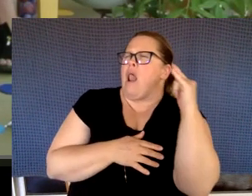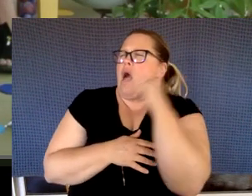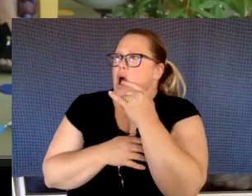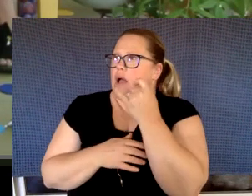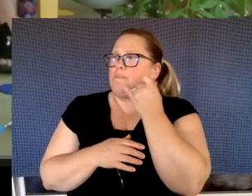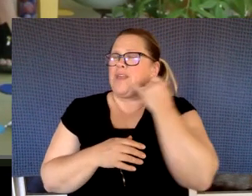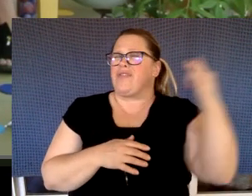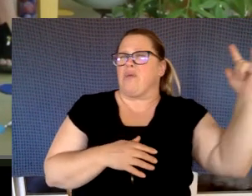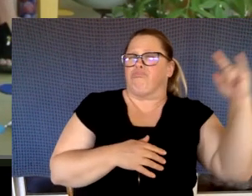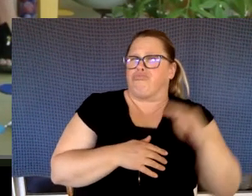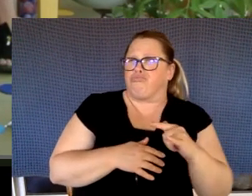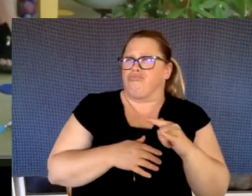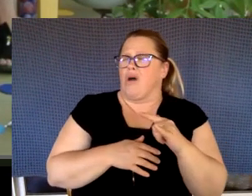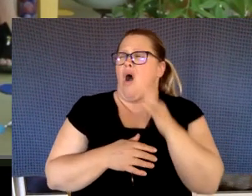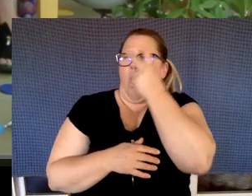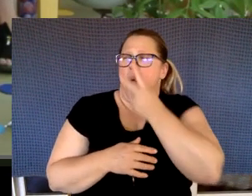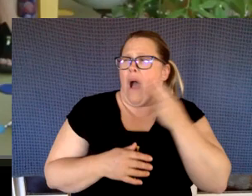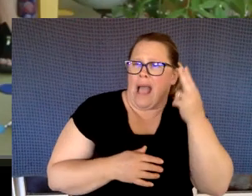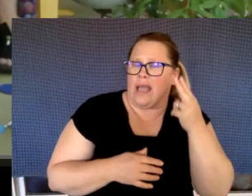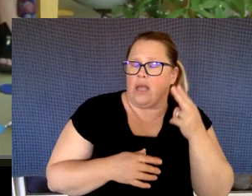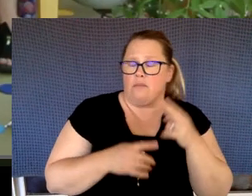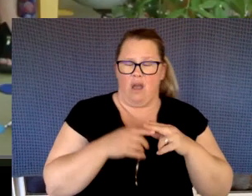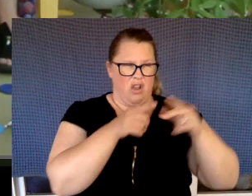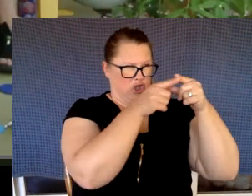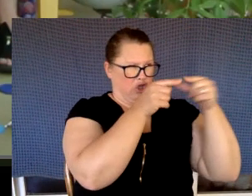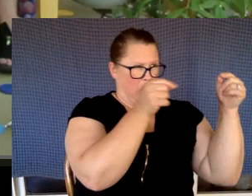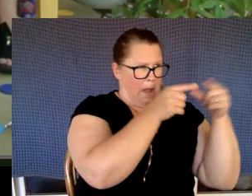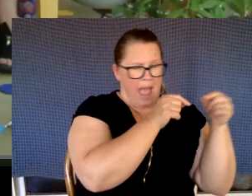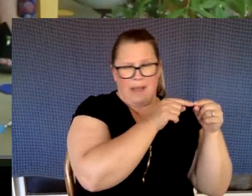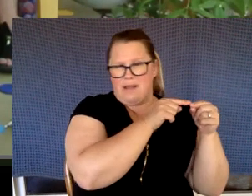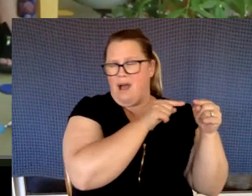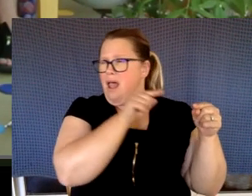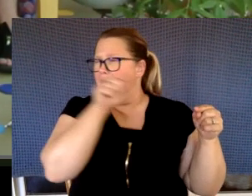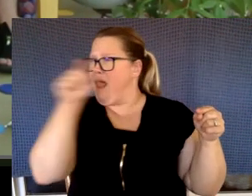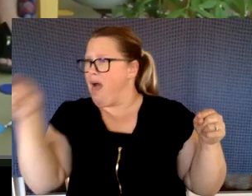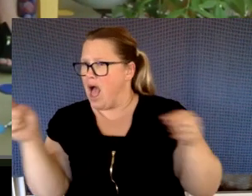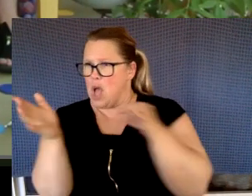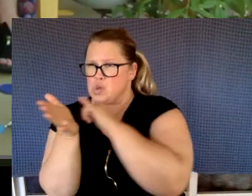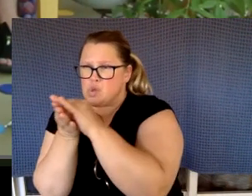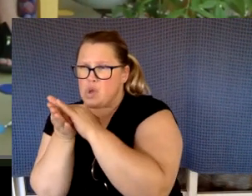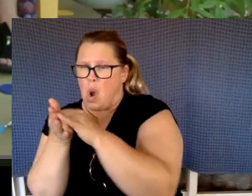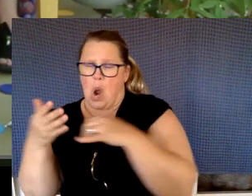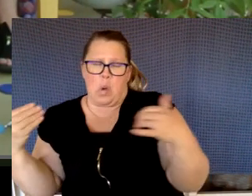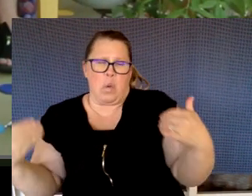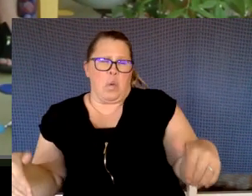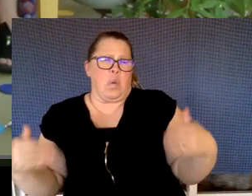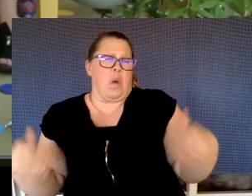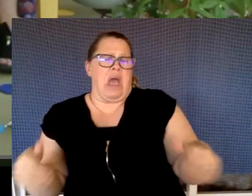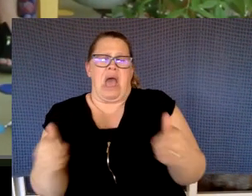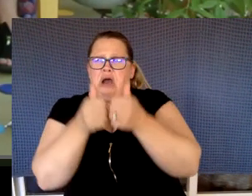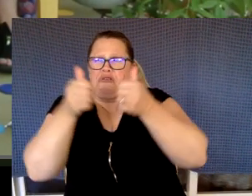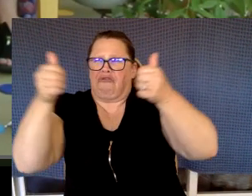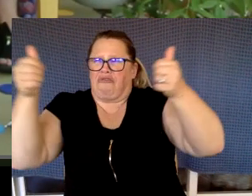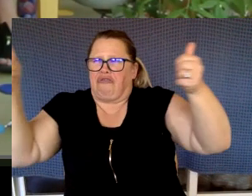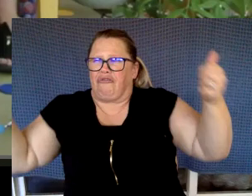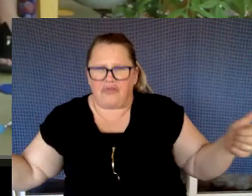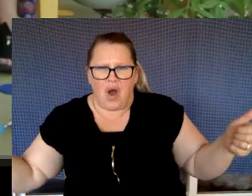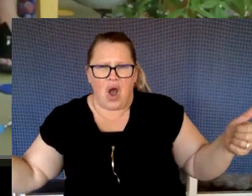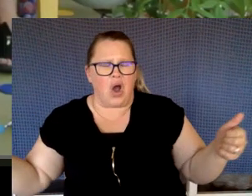But very far from Japan to New York City. Very far.